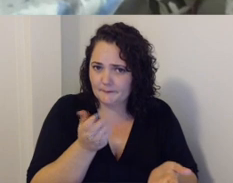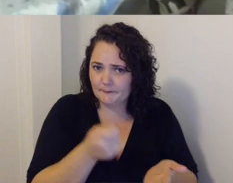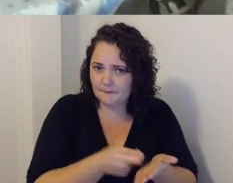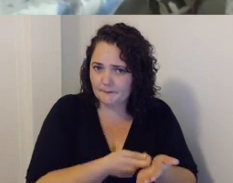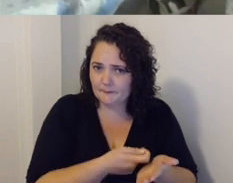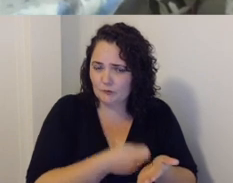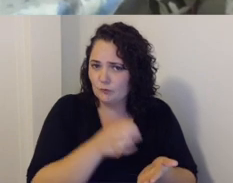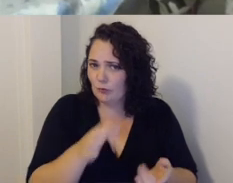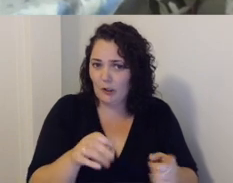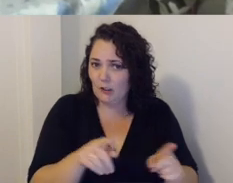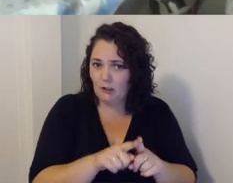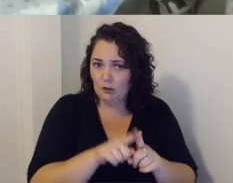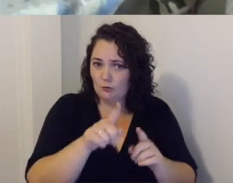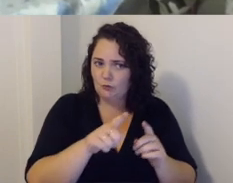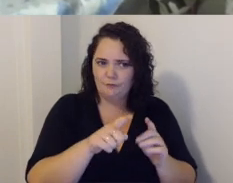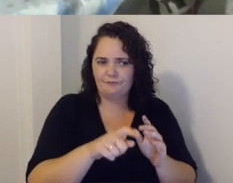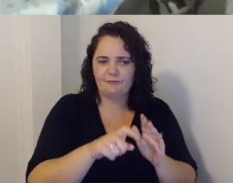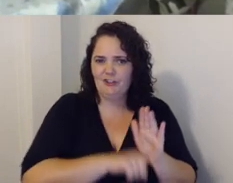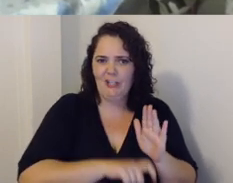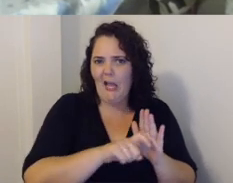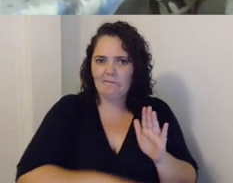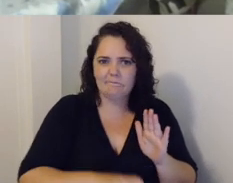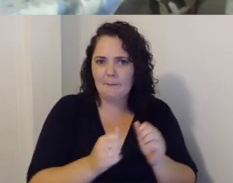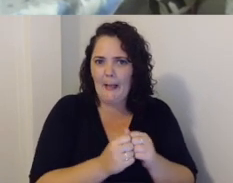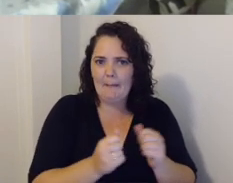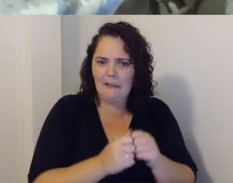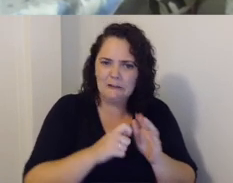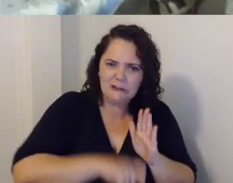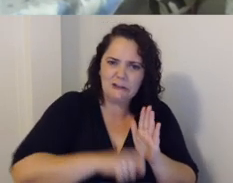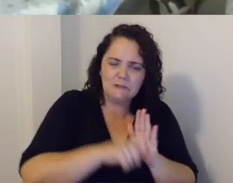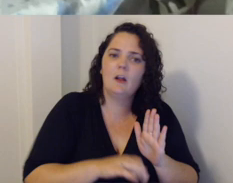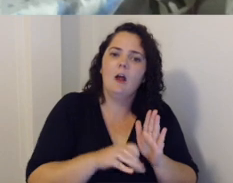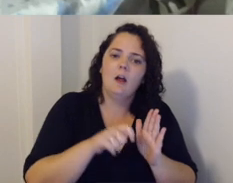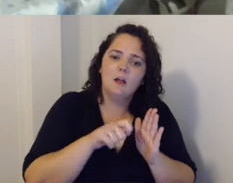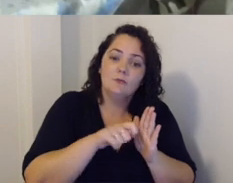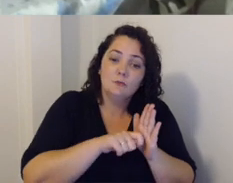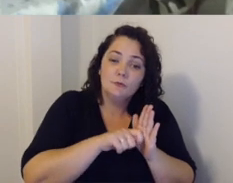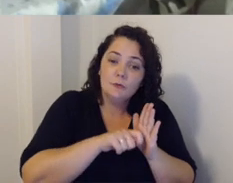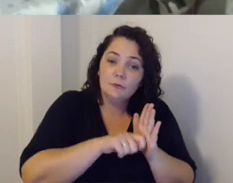get down and shave your paper but you can scrape back across that dry ground and again you'll get